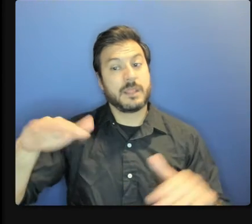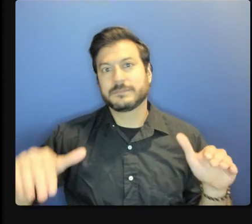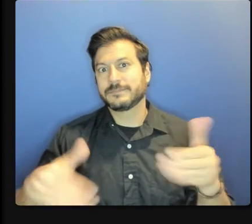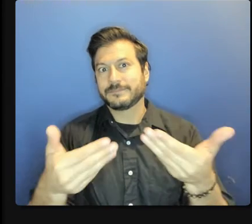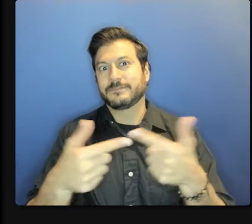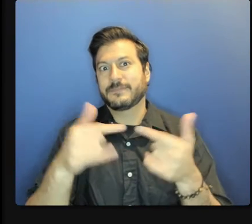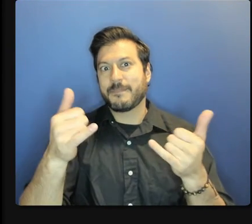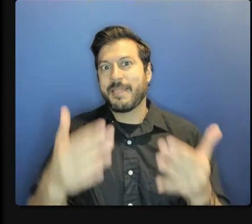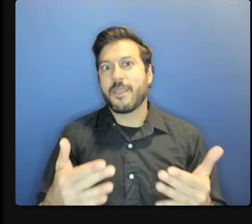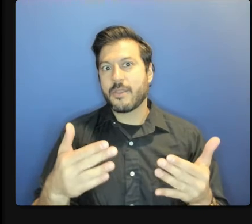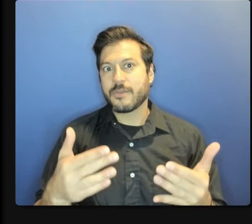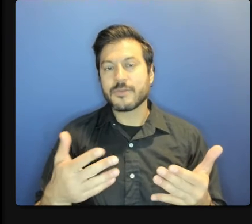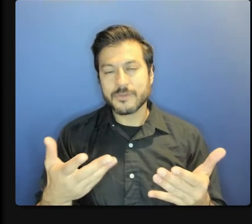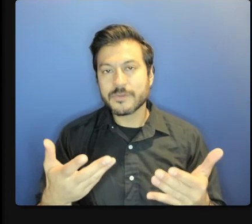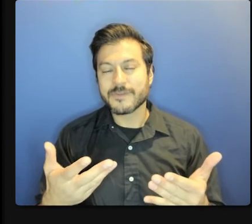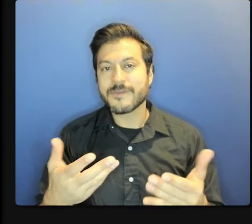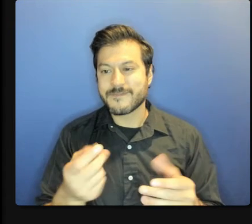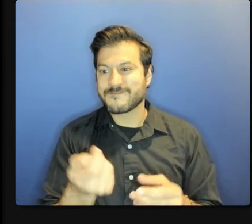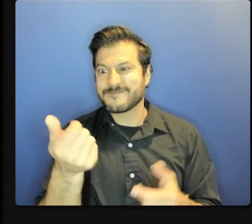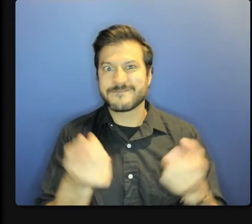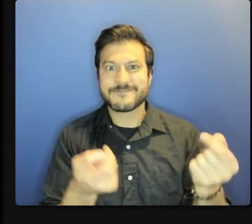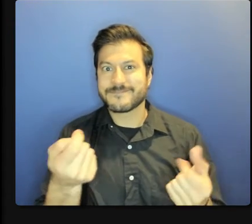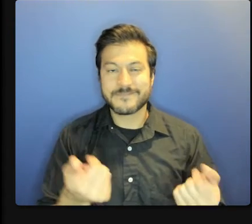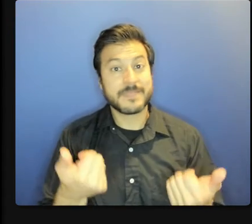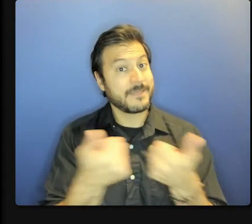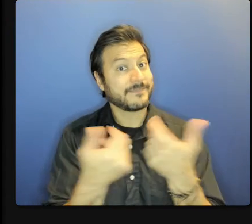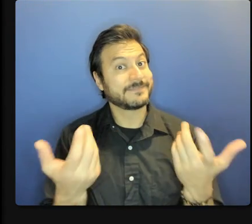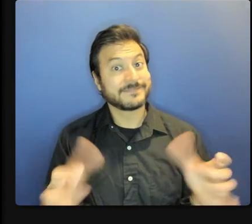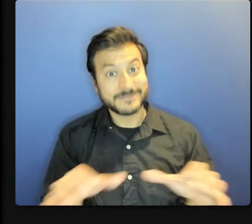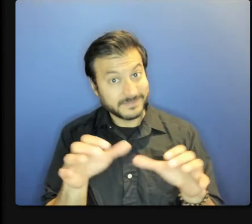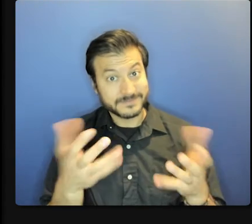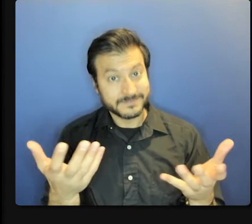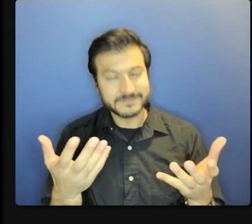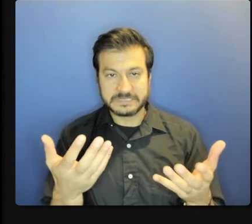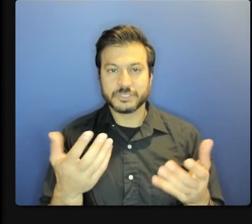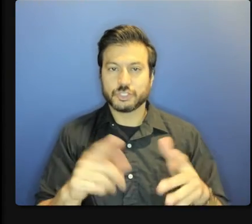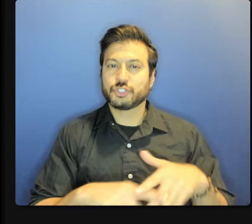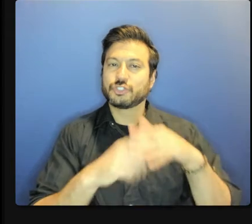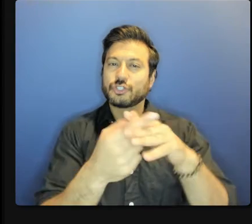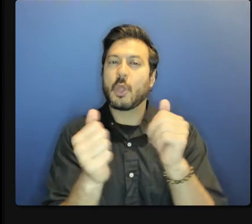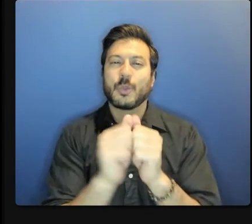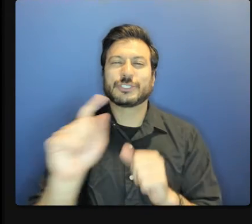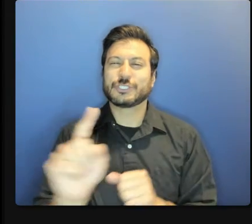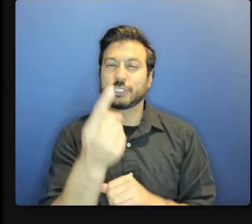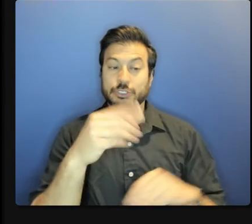that have not yet been introduced to the player on screen. What the game does is it initially starts out